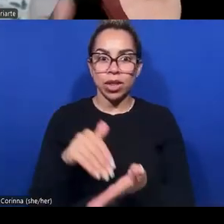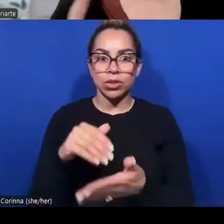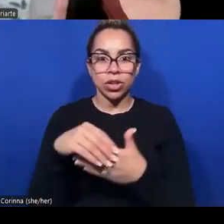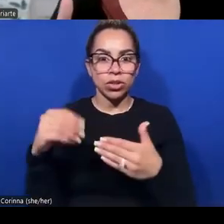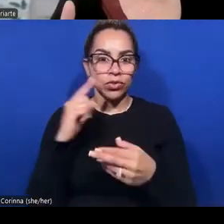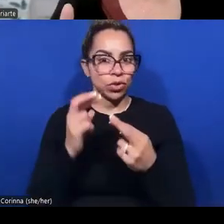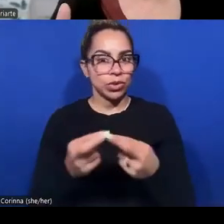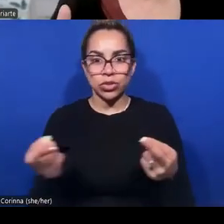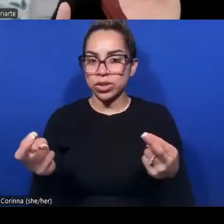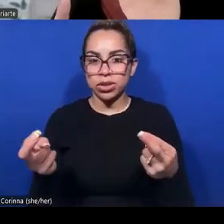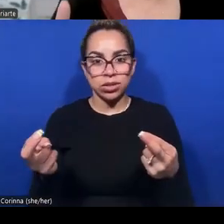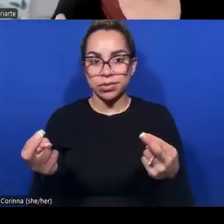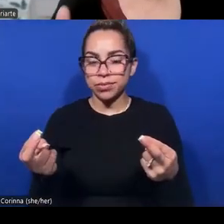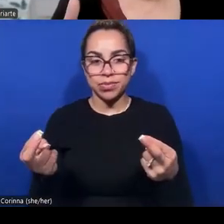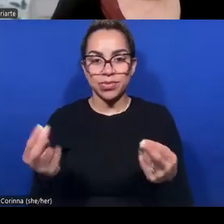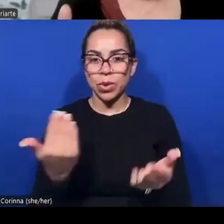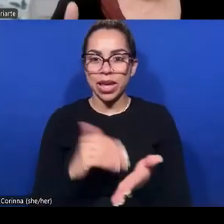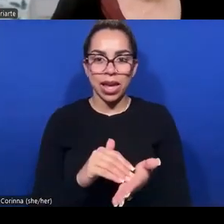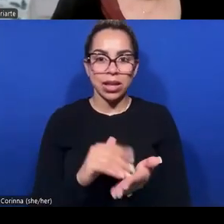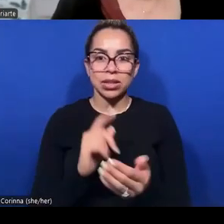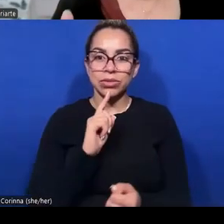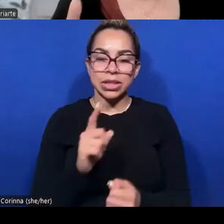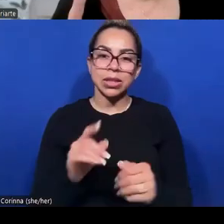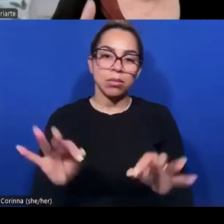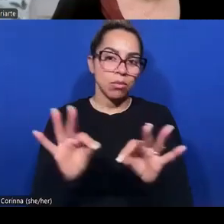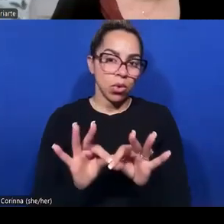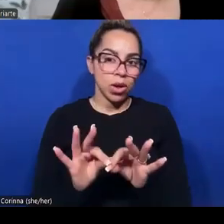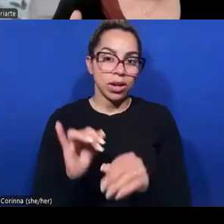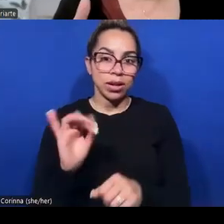So again, it's really important that if you're on SSI